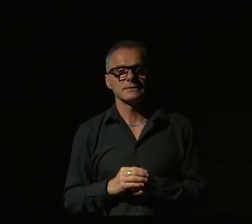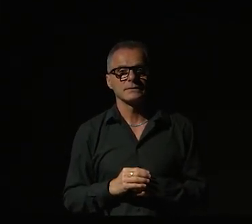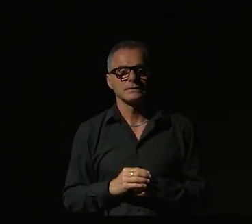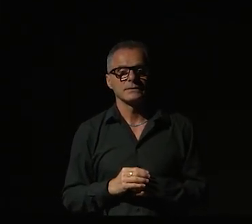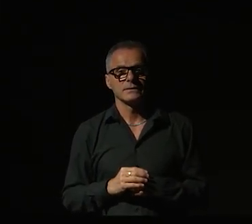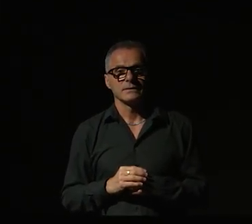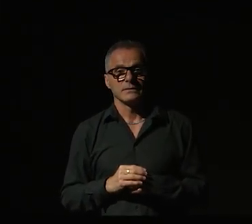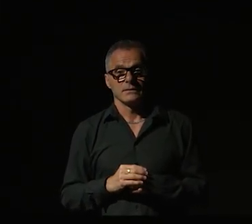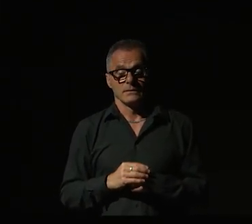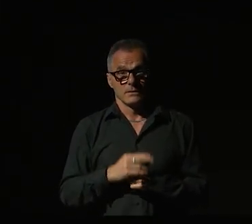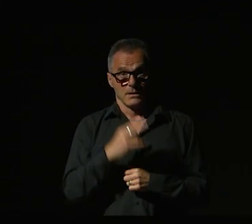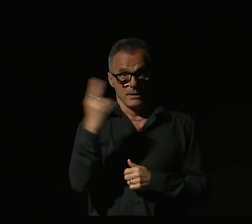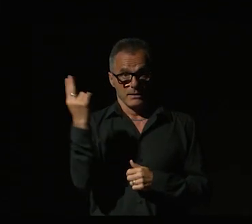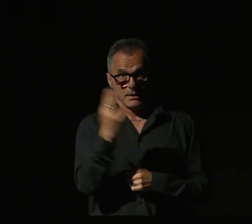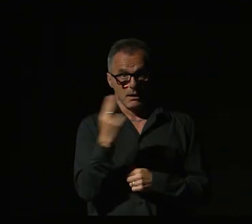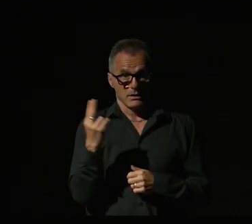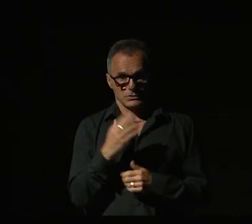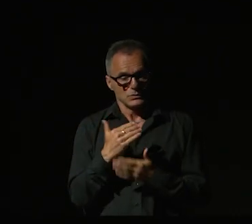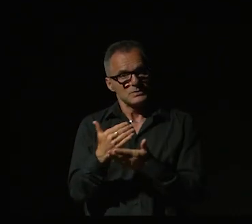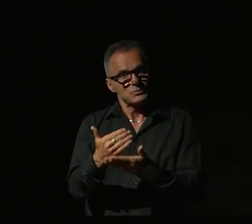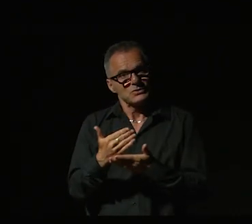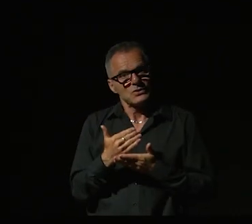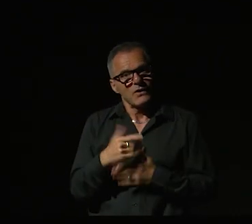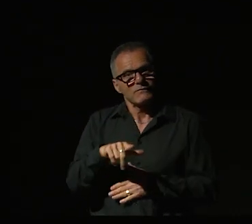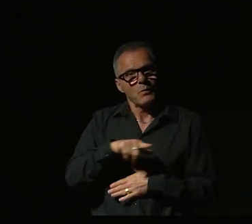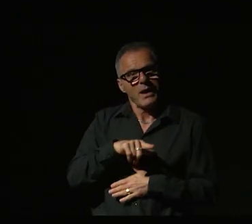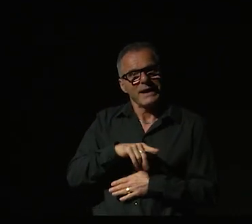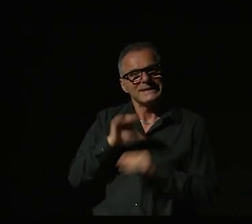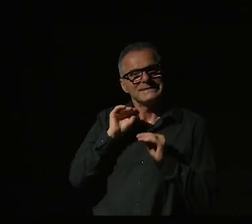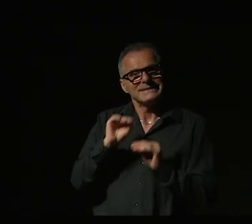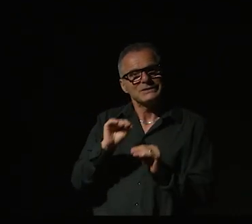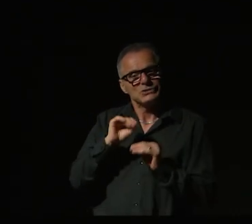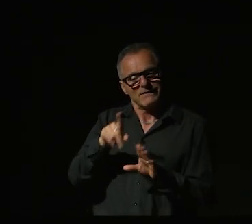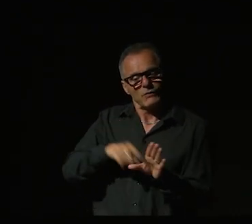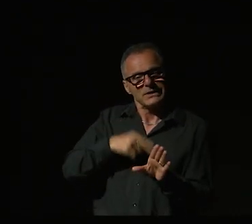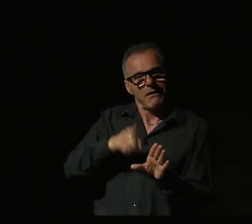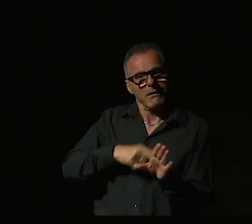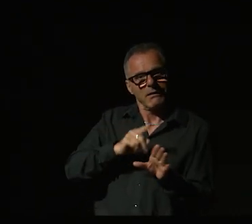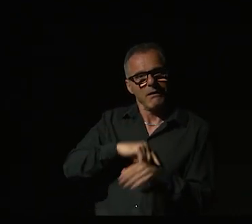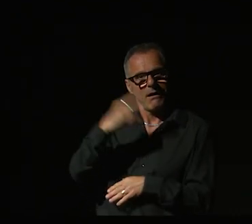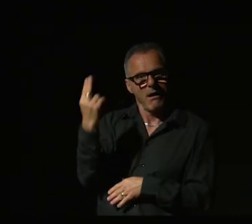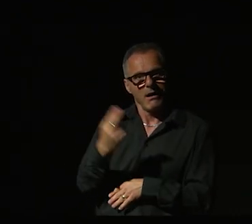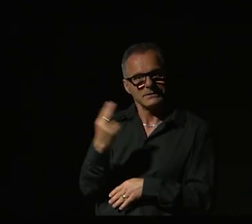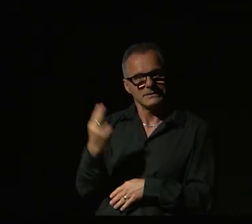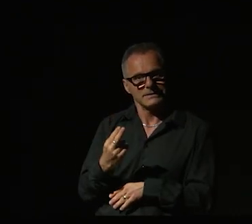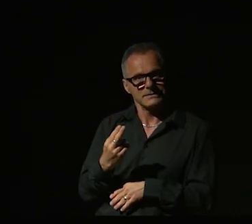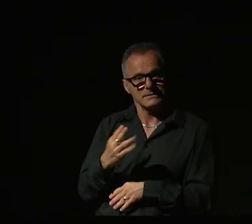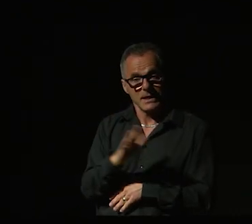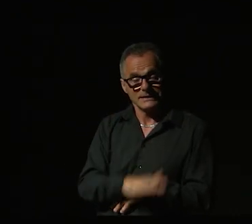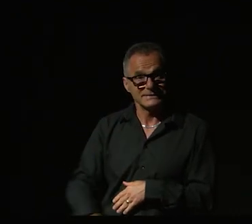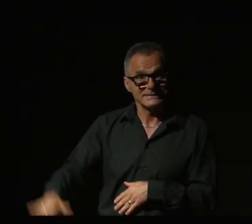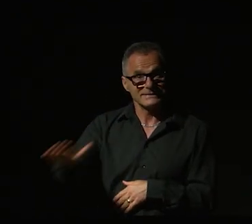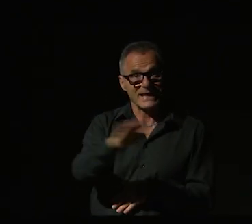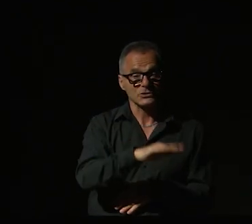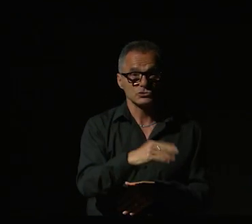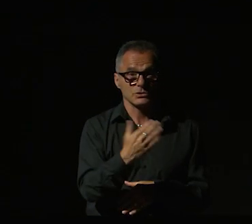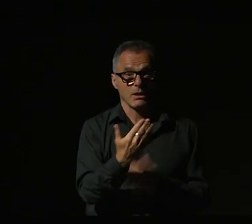that the cartoons were preserved as teaching tools for younger artists in the Carracci circle. The National Gallery cartoons provide compelling evidence